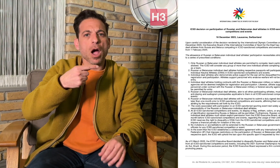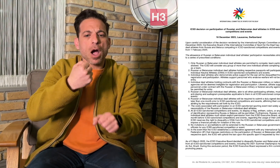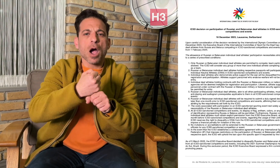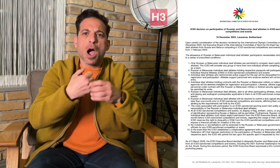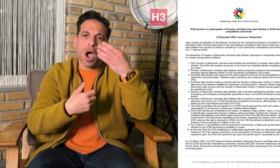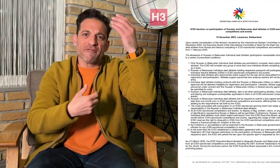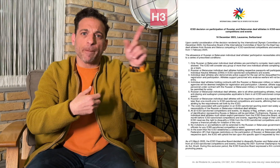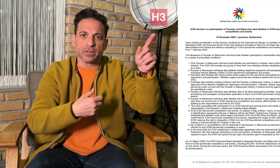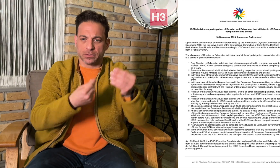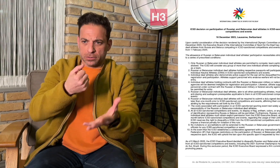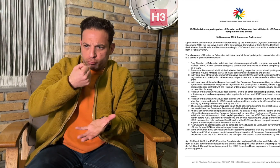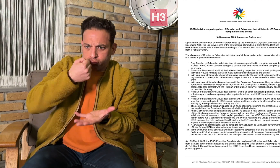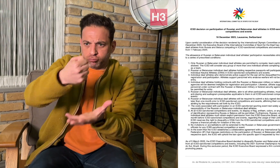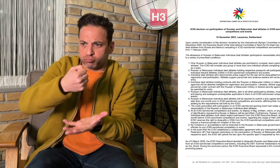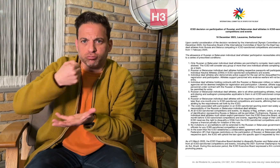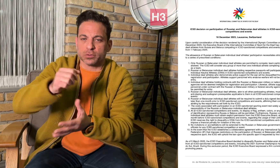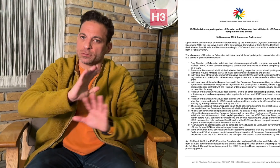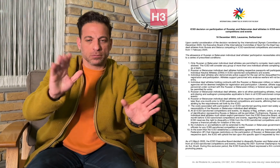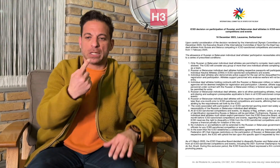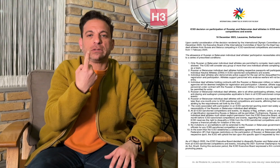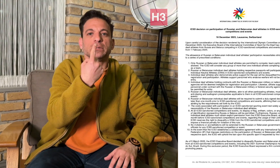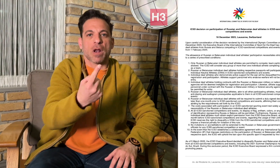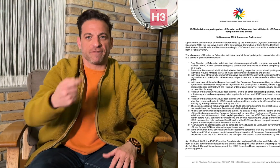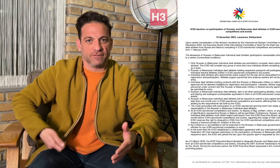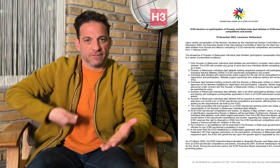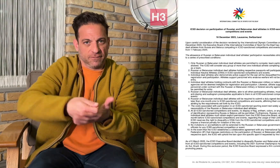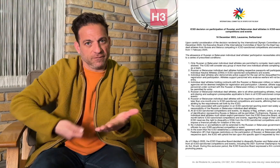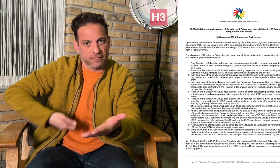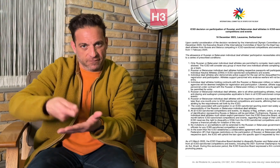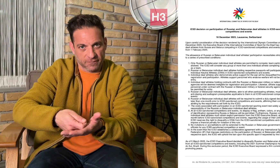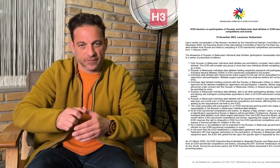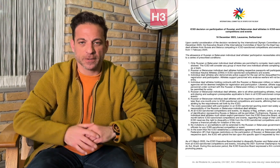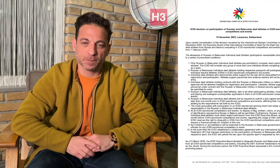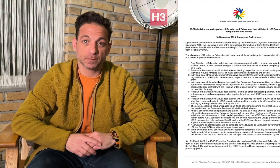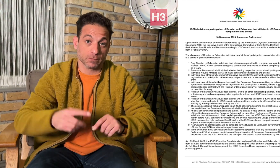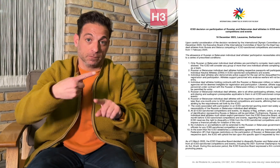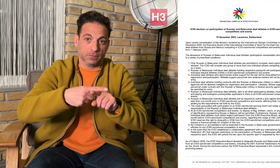And that they receive no government funding.